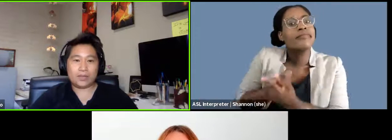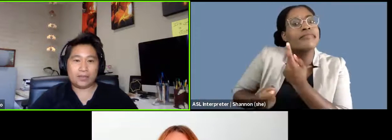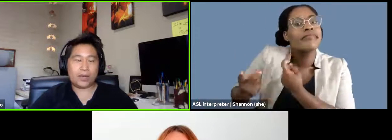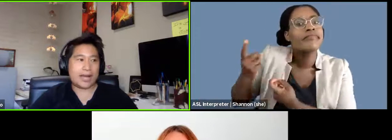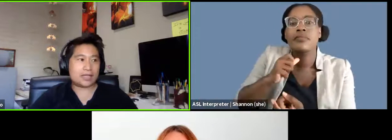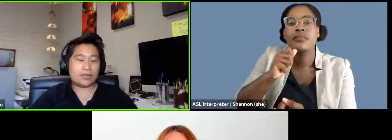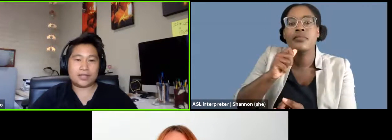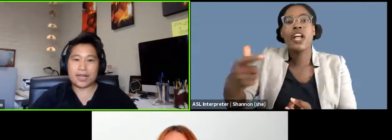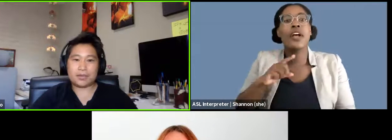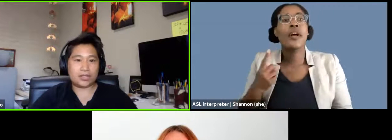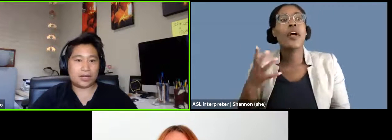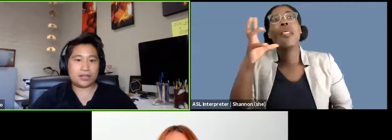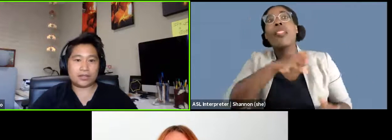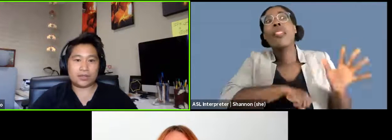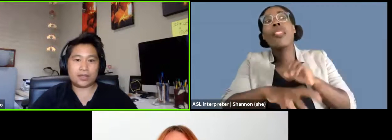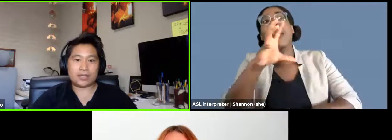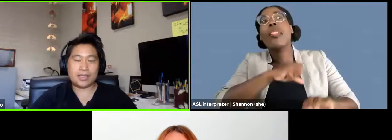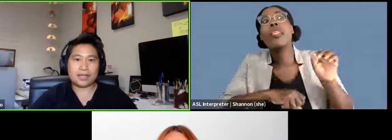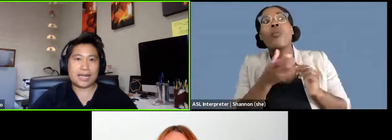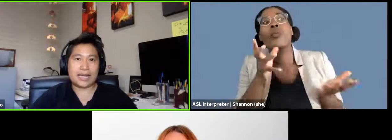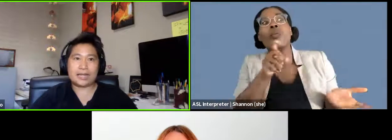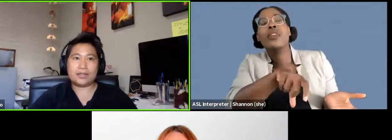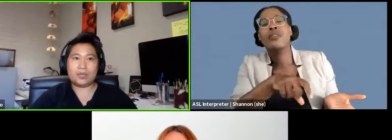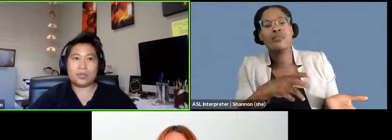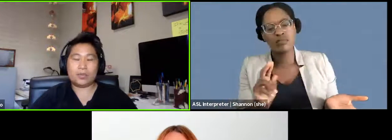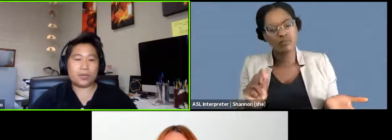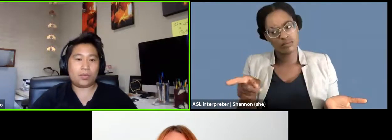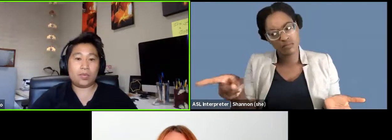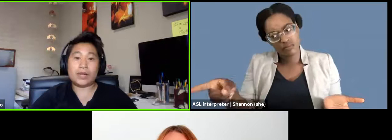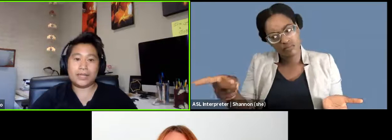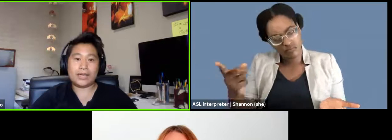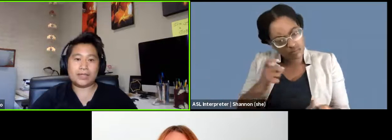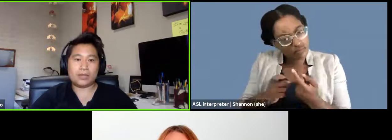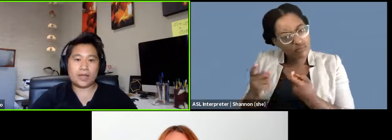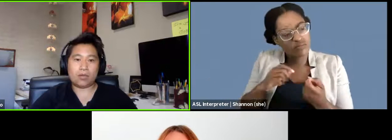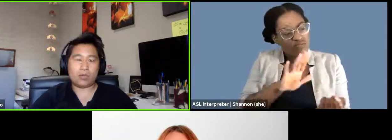we needed. They asked for the time to share our stories. They asked us: what can I do to help?